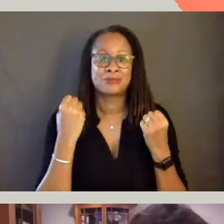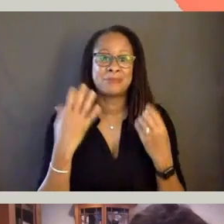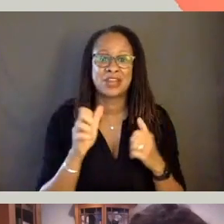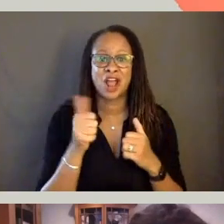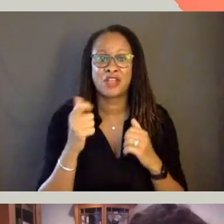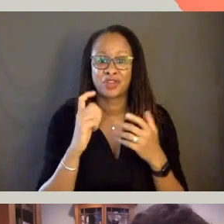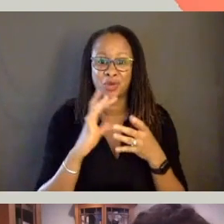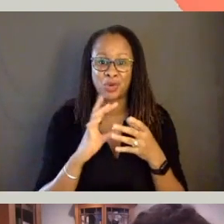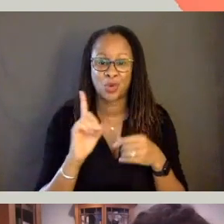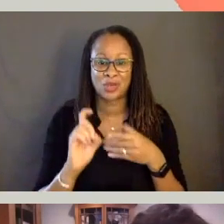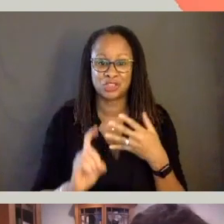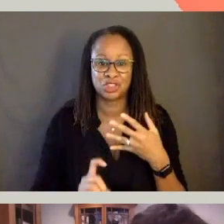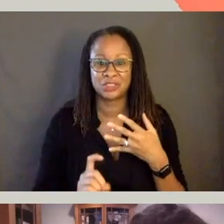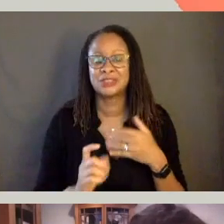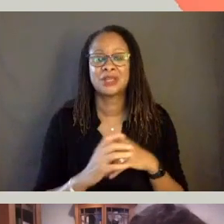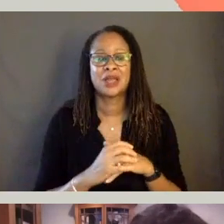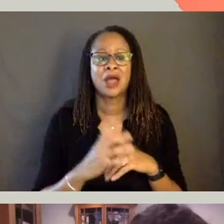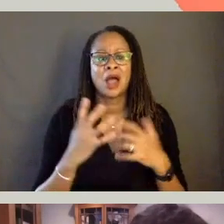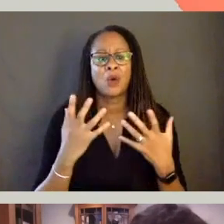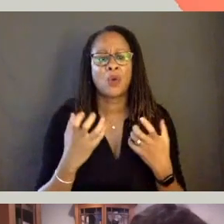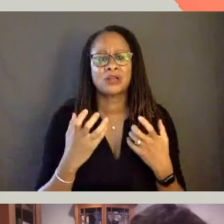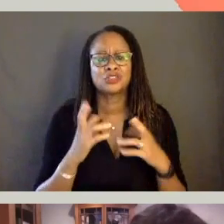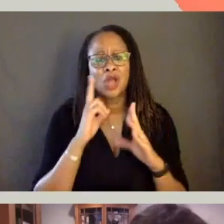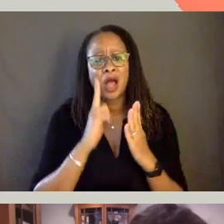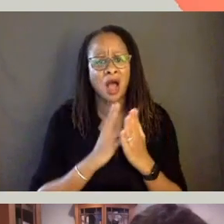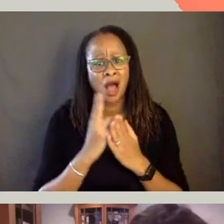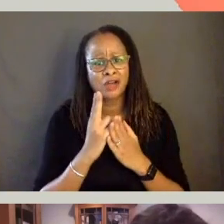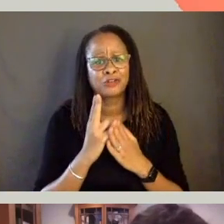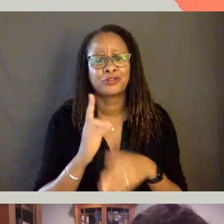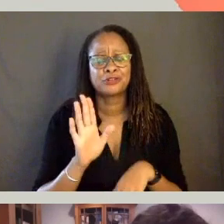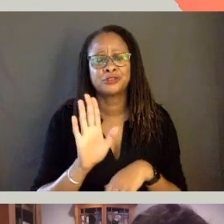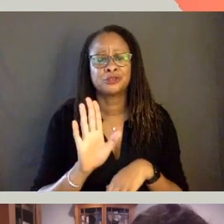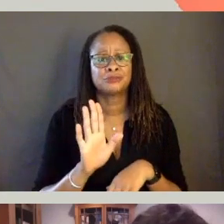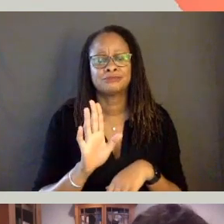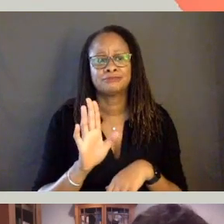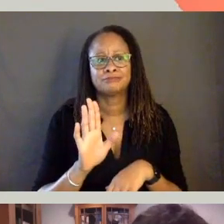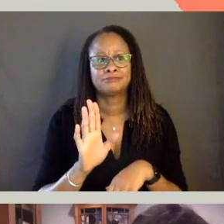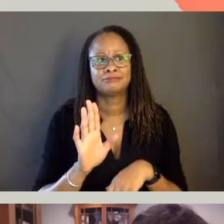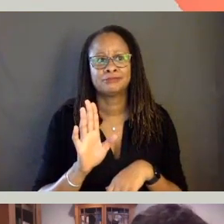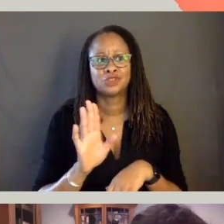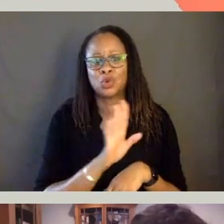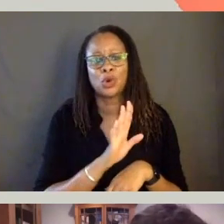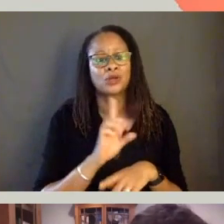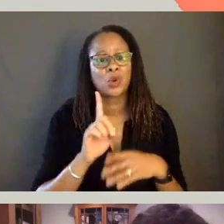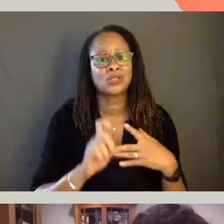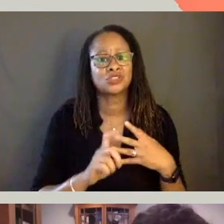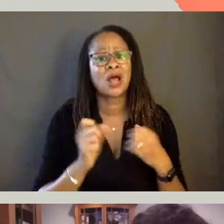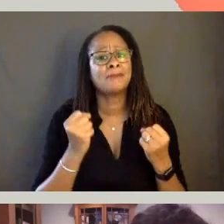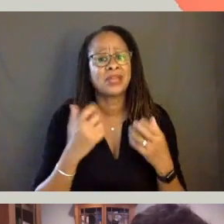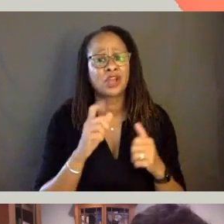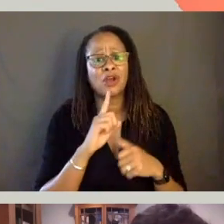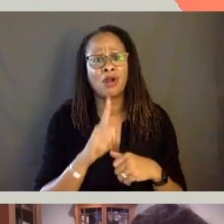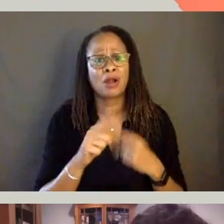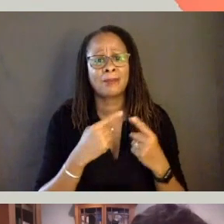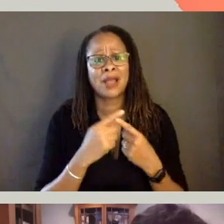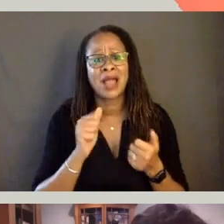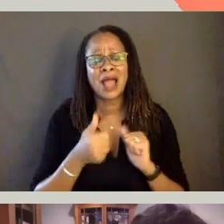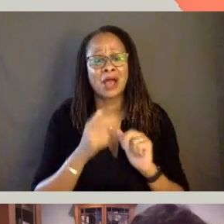and I just wanted to honor those questions, which are a lot about how to honor participants in the films